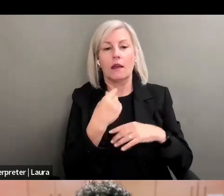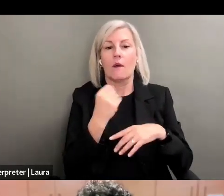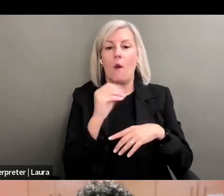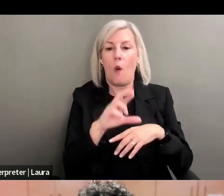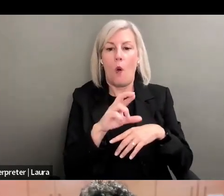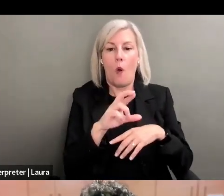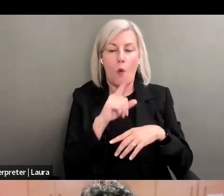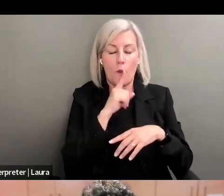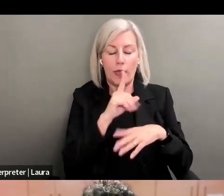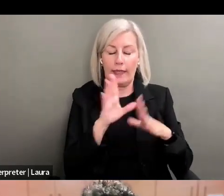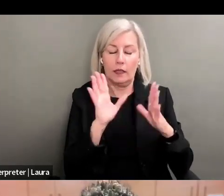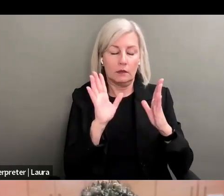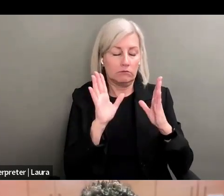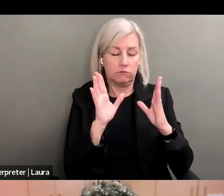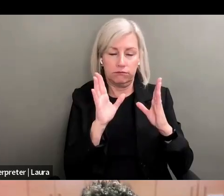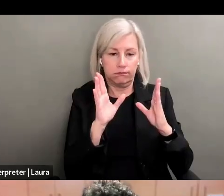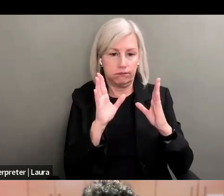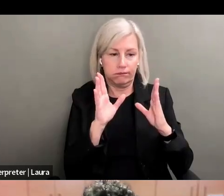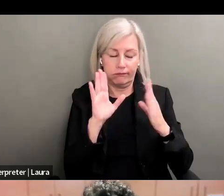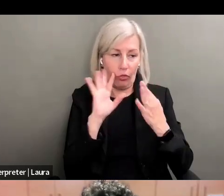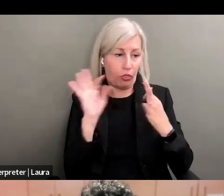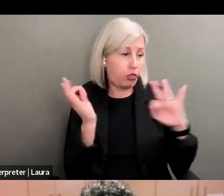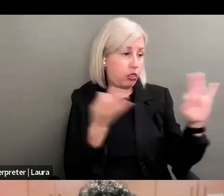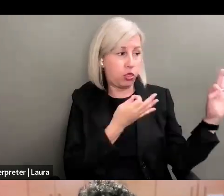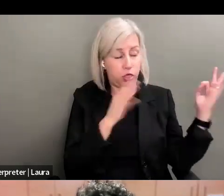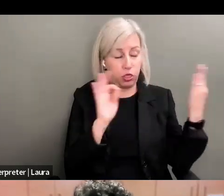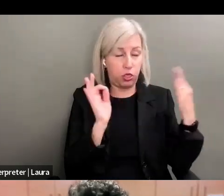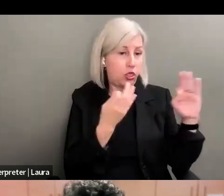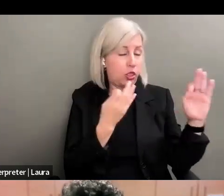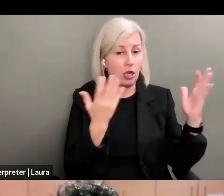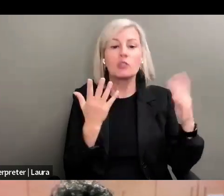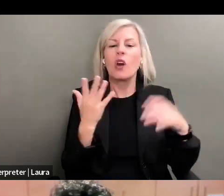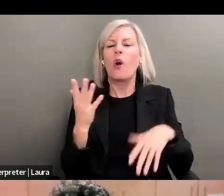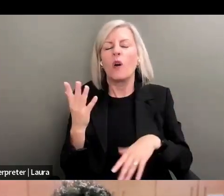attention in a whole different place. So sometimes we choose to complete them you